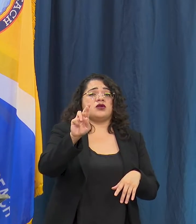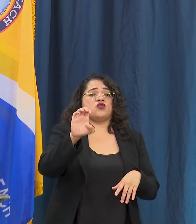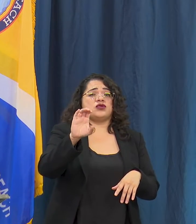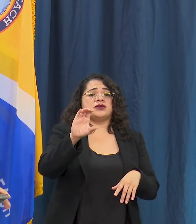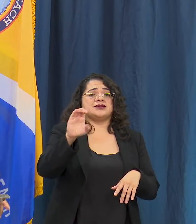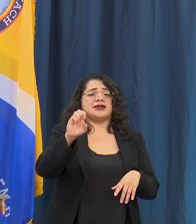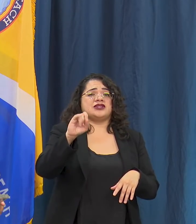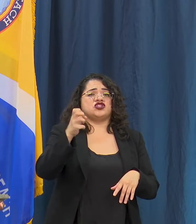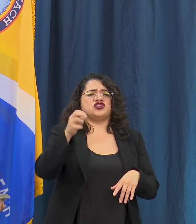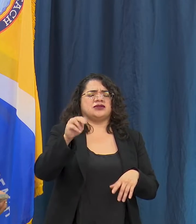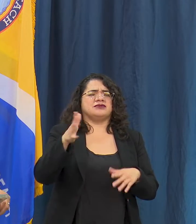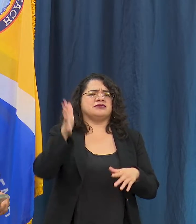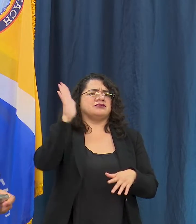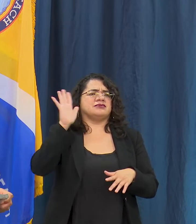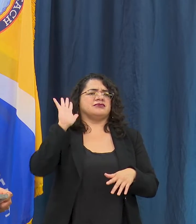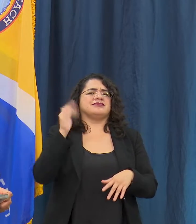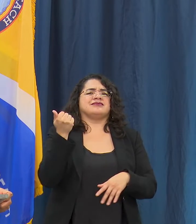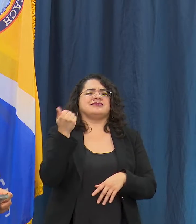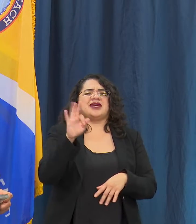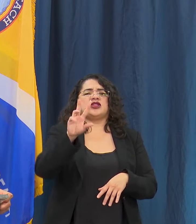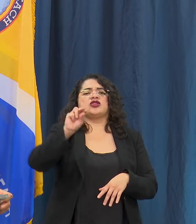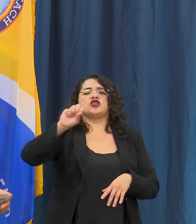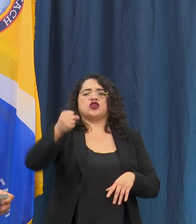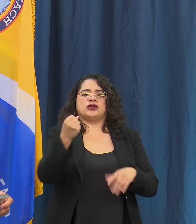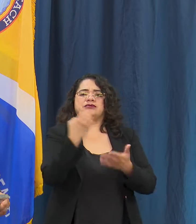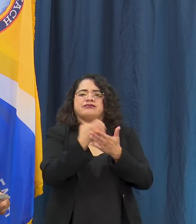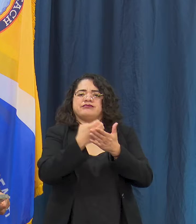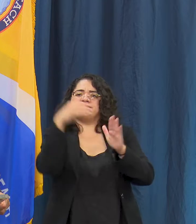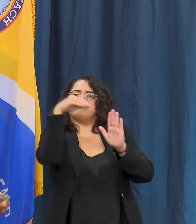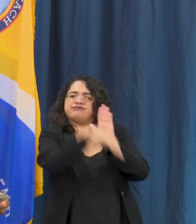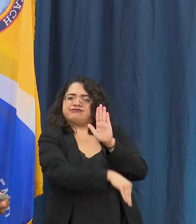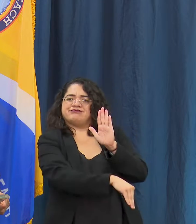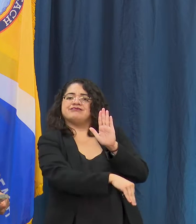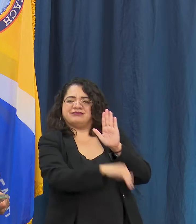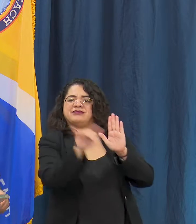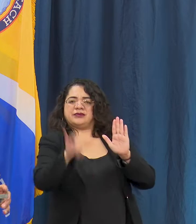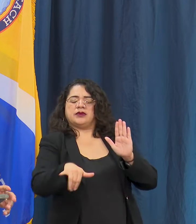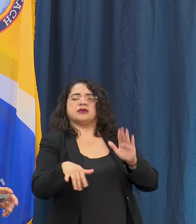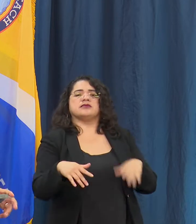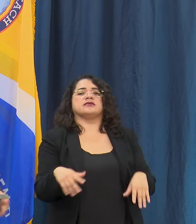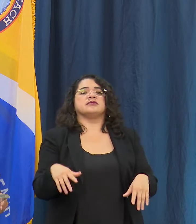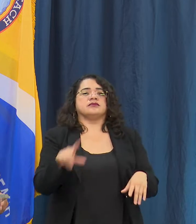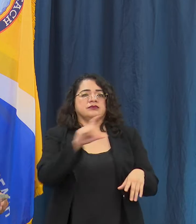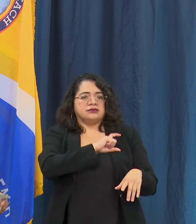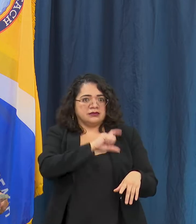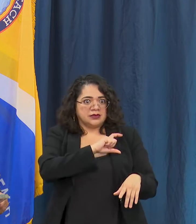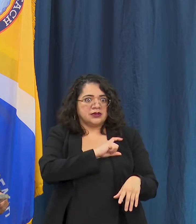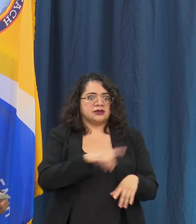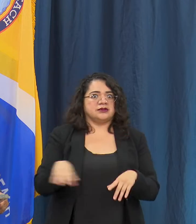department. This was not just in policing but in Fire Department and